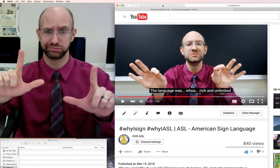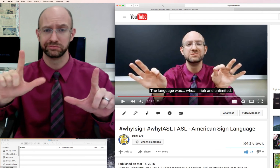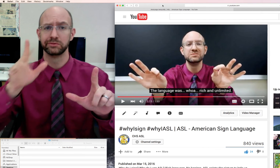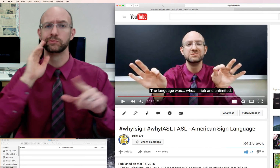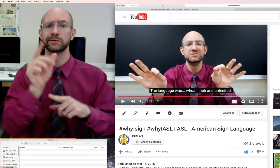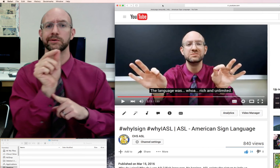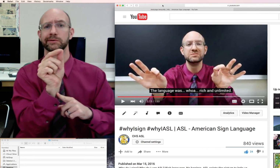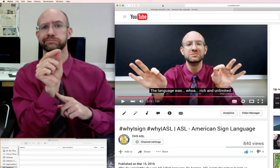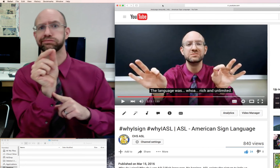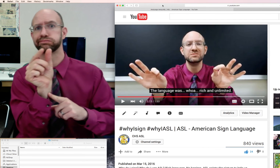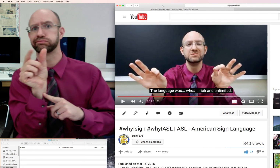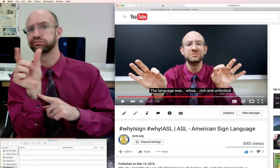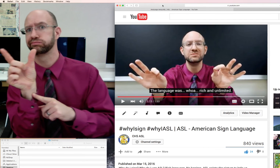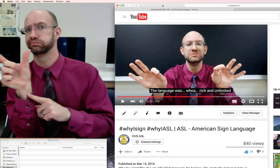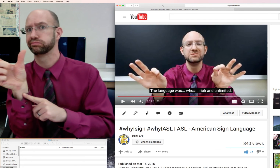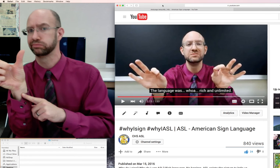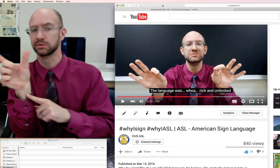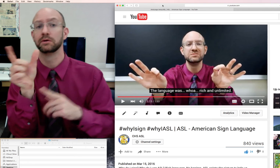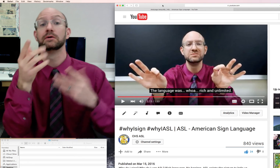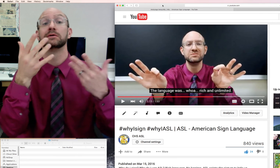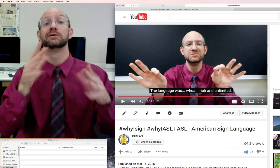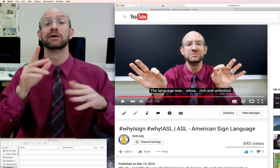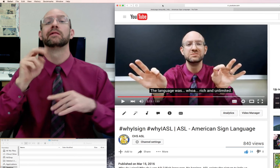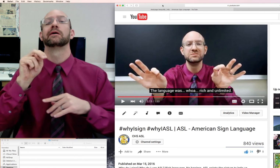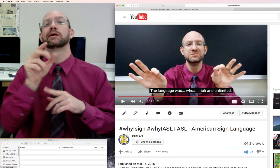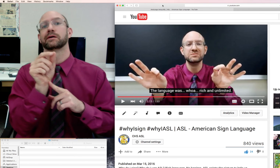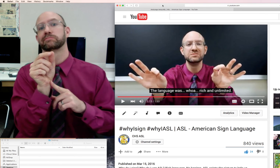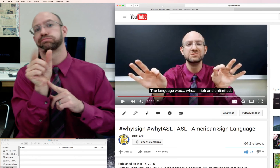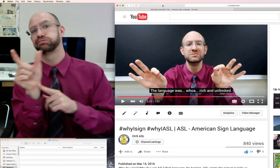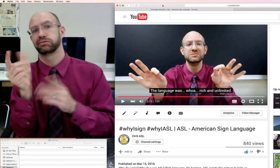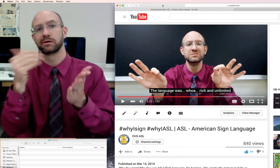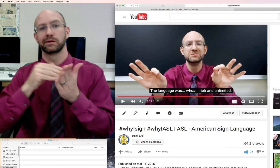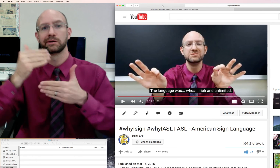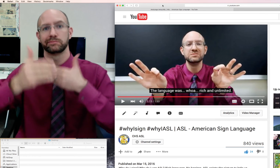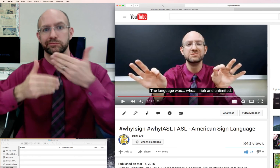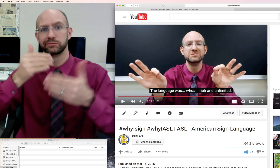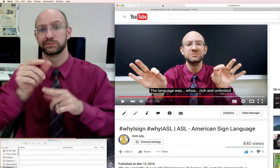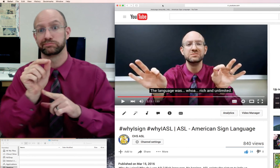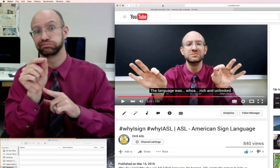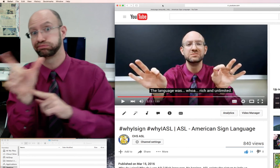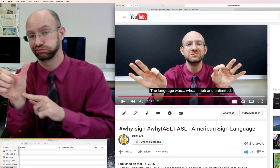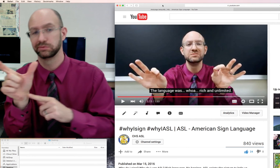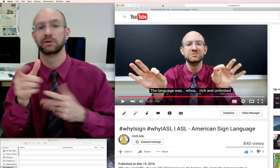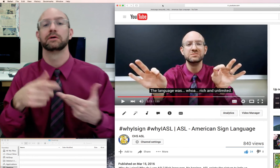There will be a bar that shows that you have completed uploading the file, and then another bar showing it being processed.